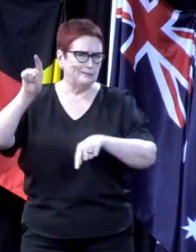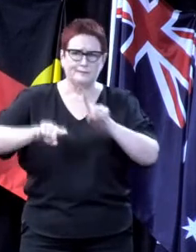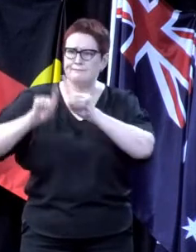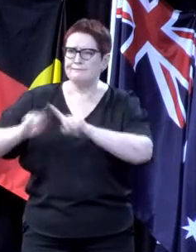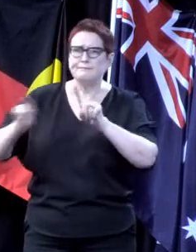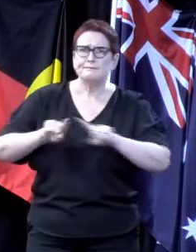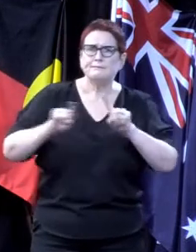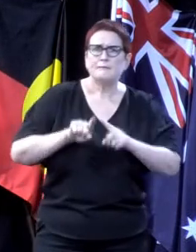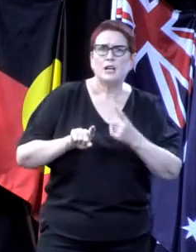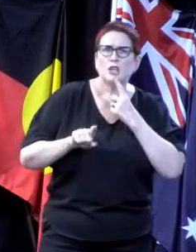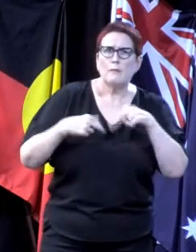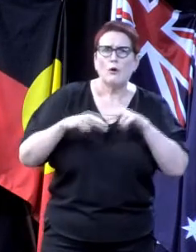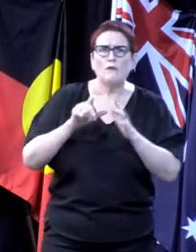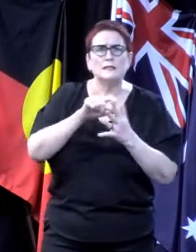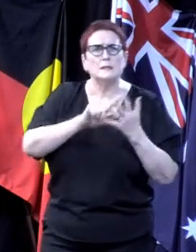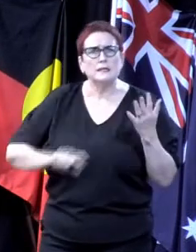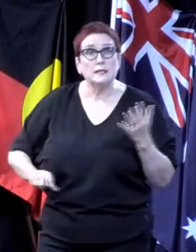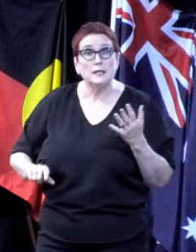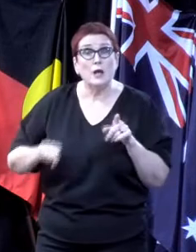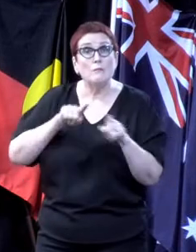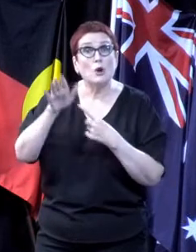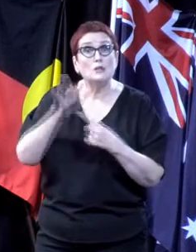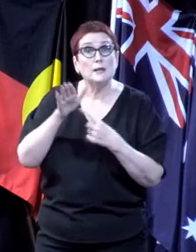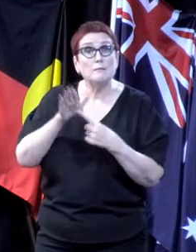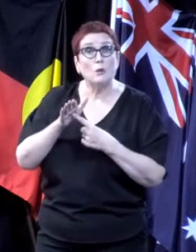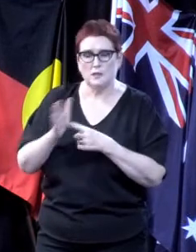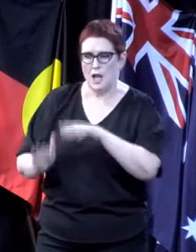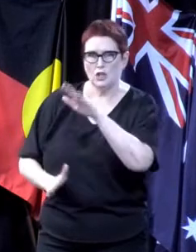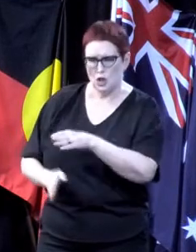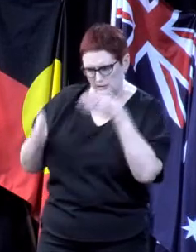of putting the individual child at the center of what needs to be done